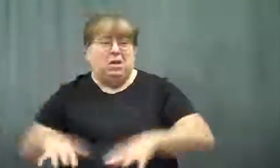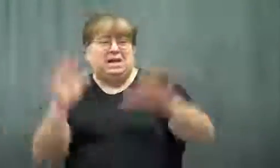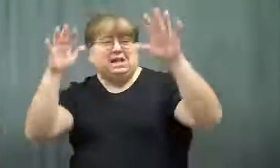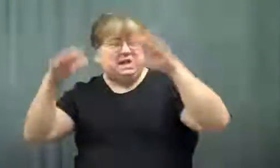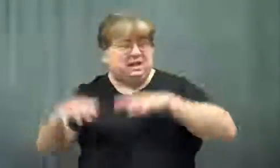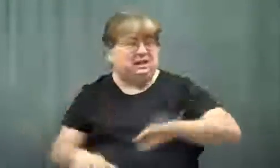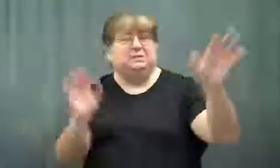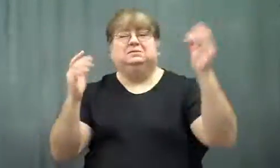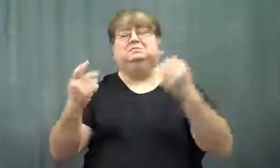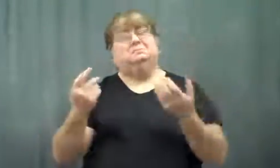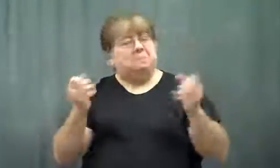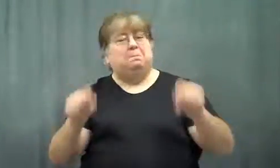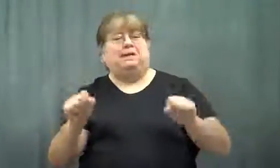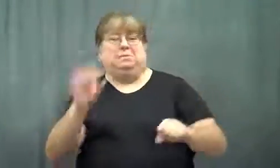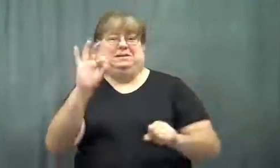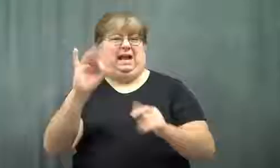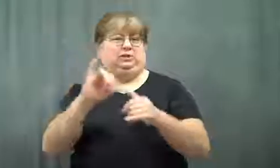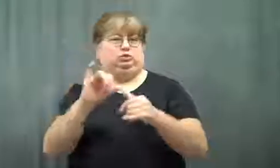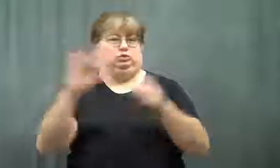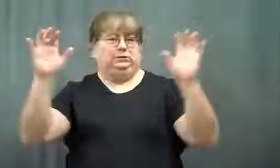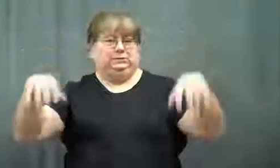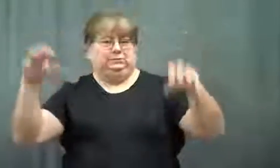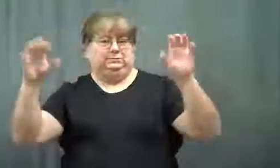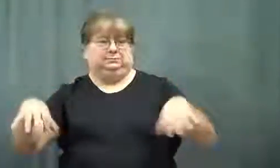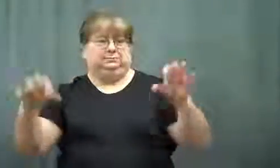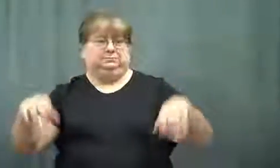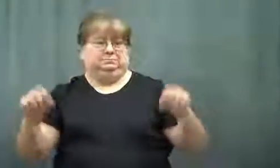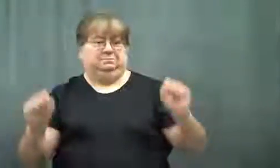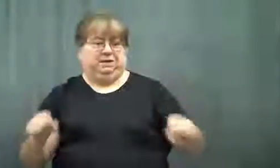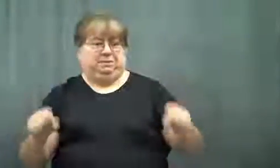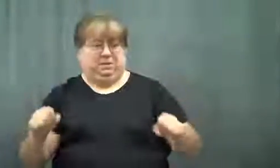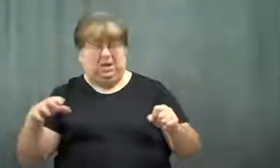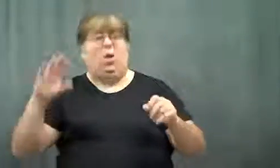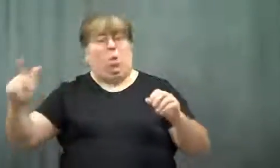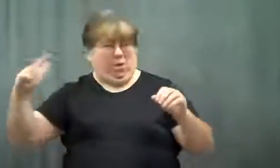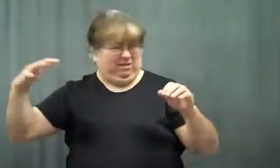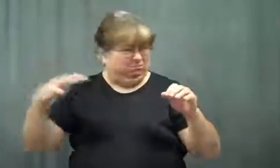It has very rough seas and a possibility of about 9 inches of rain.